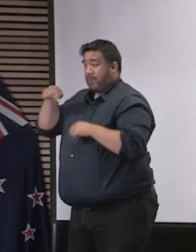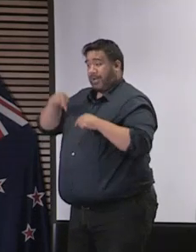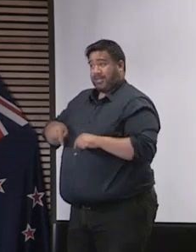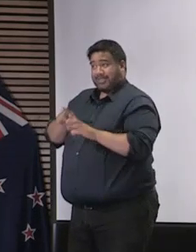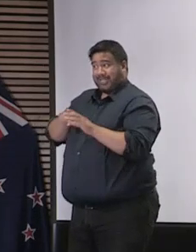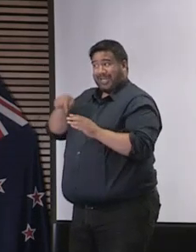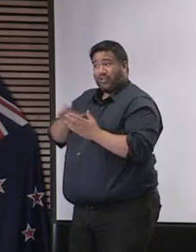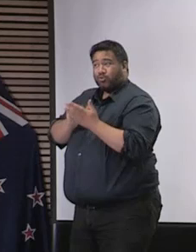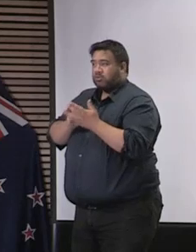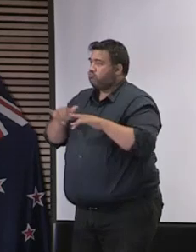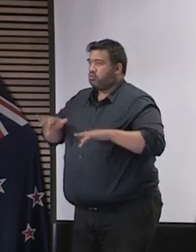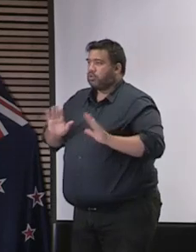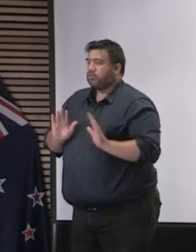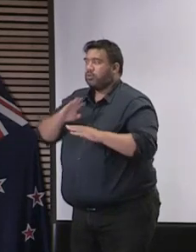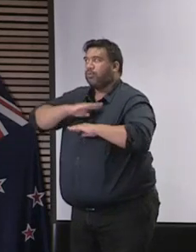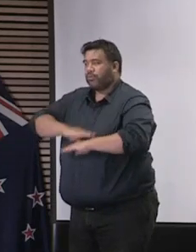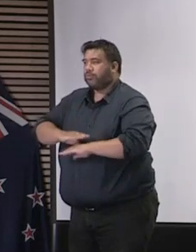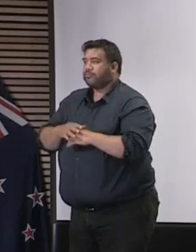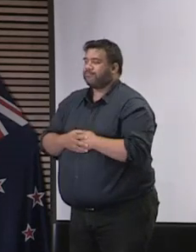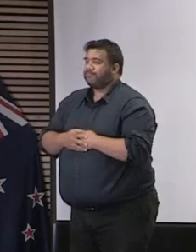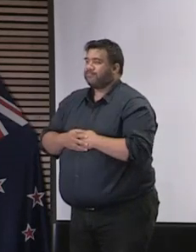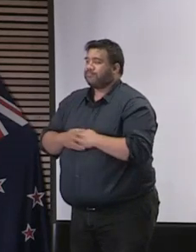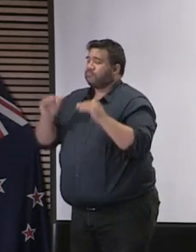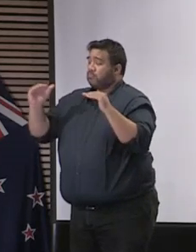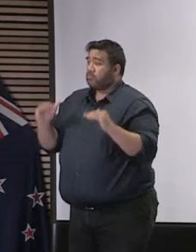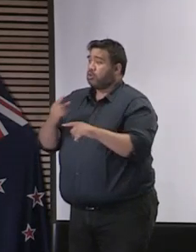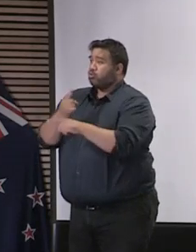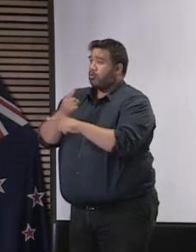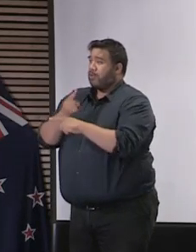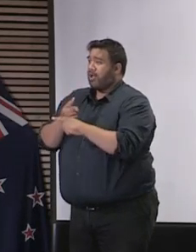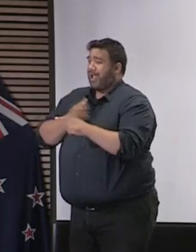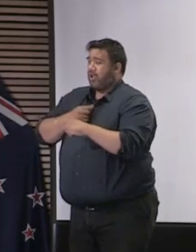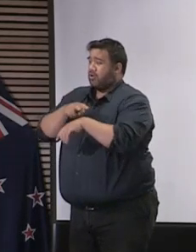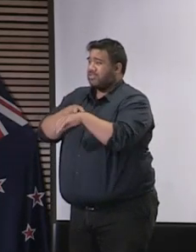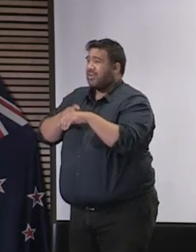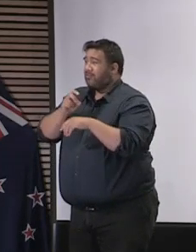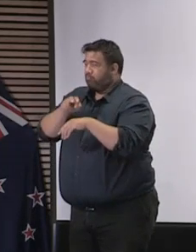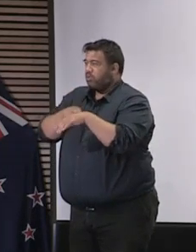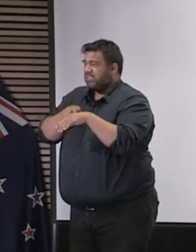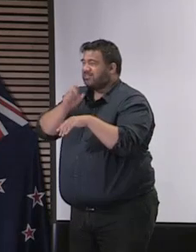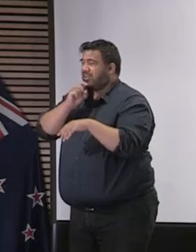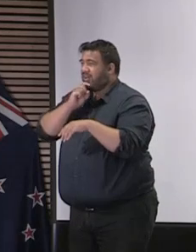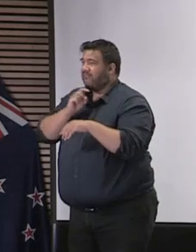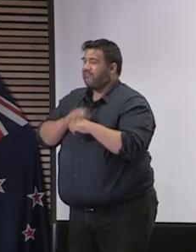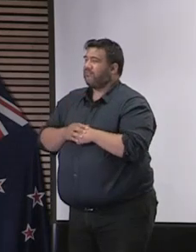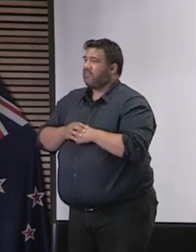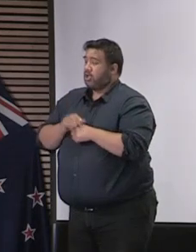thankfully, we have not seen this yet. In relation to police staff safety, the total